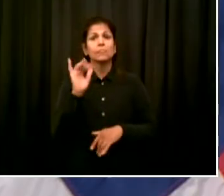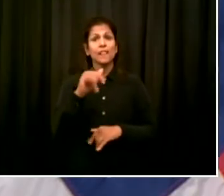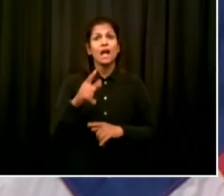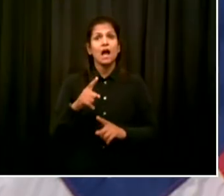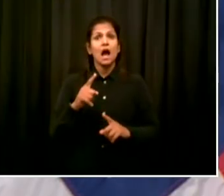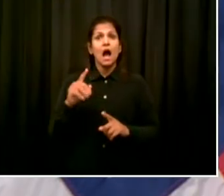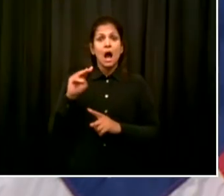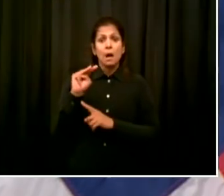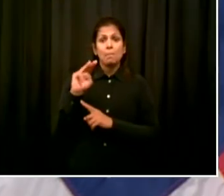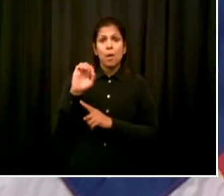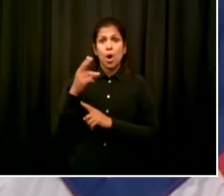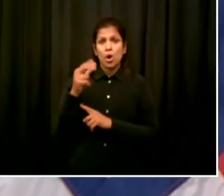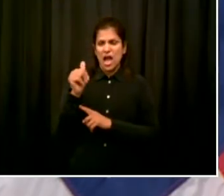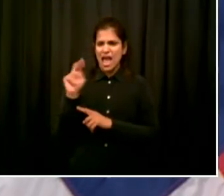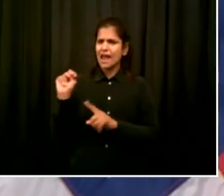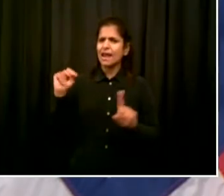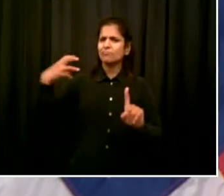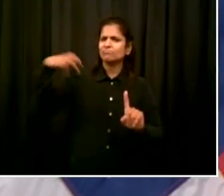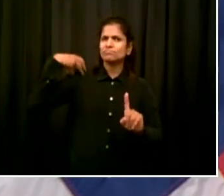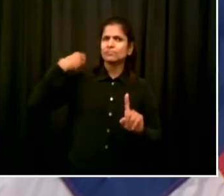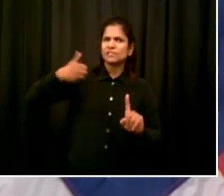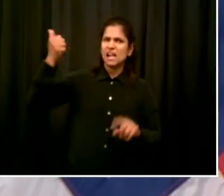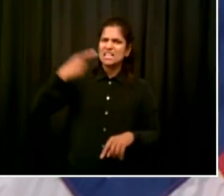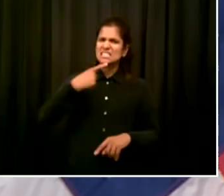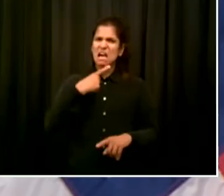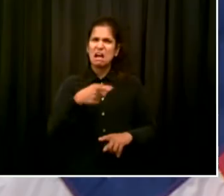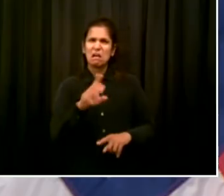FORWARD . GO AHEAD RUBEN . MY NEXT QUESTION IS FOR THE COMMISSIONER